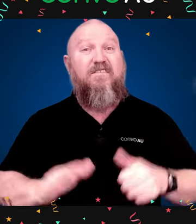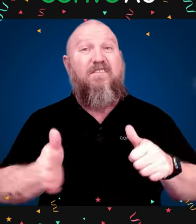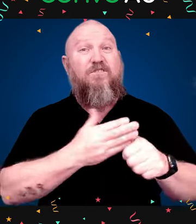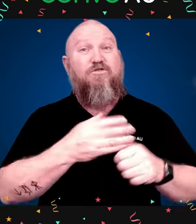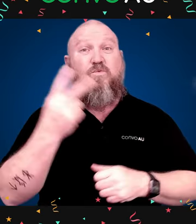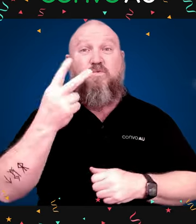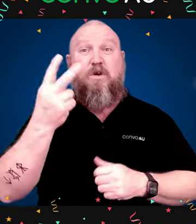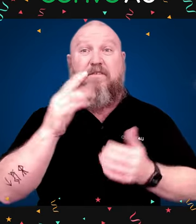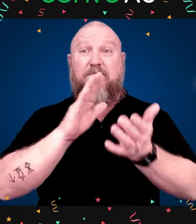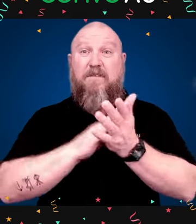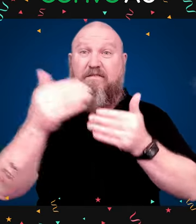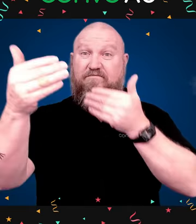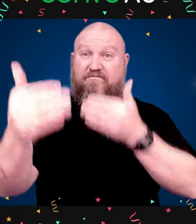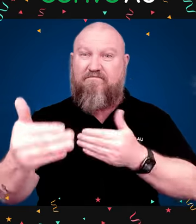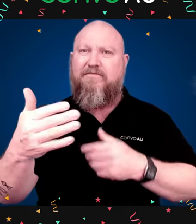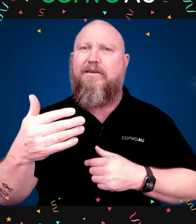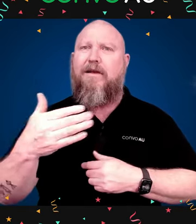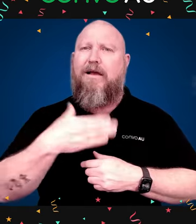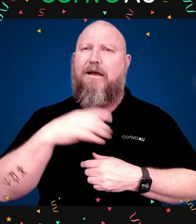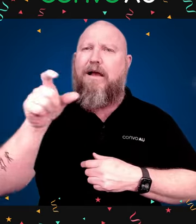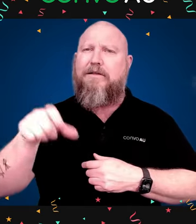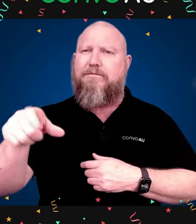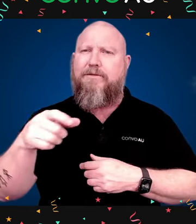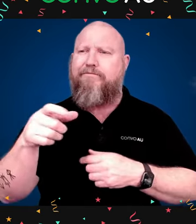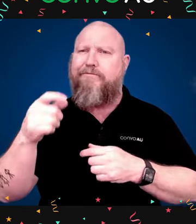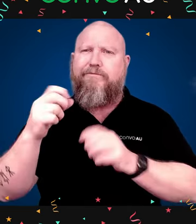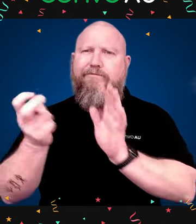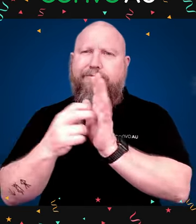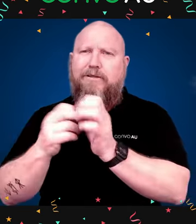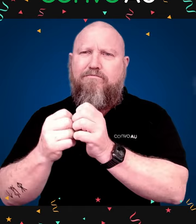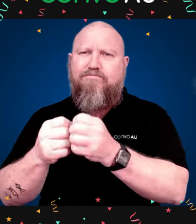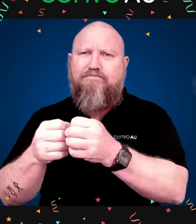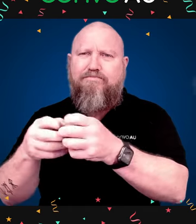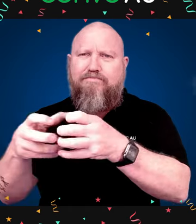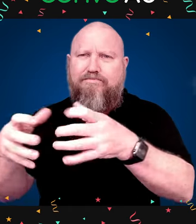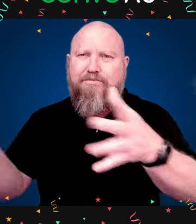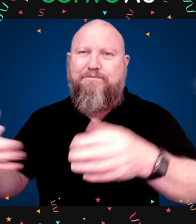In the first 12 months, we have seen our customer base grow,